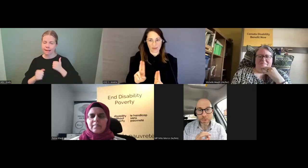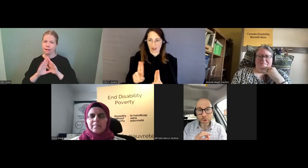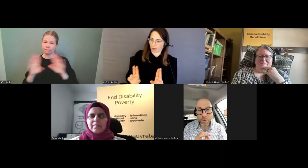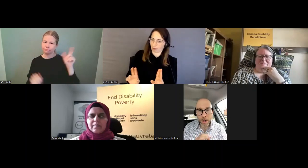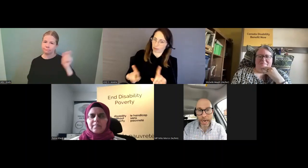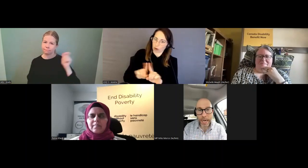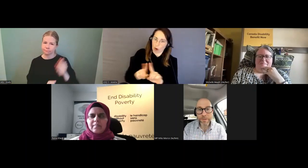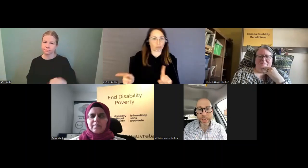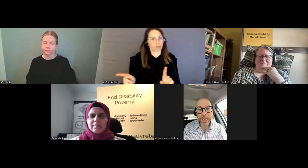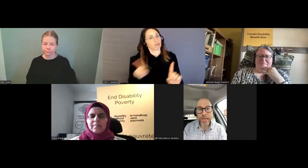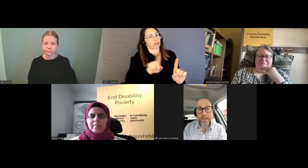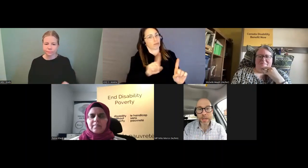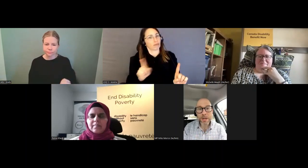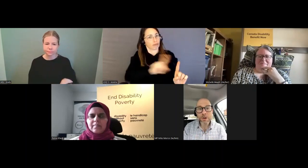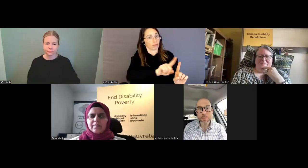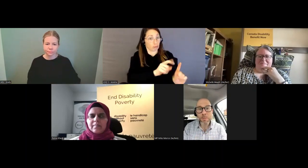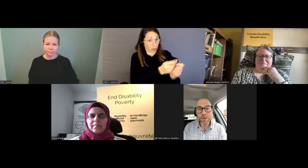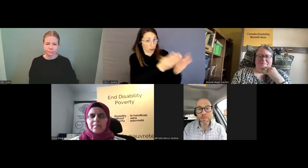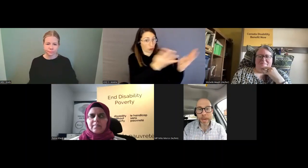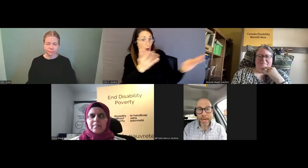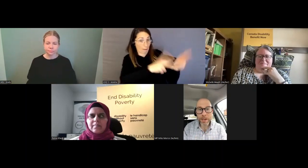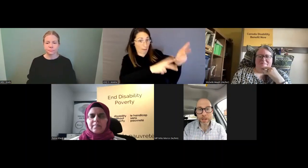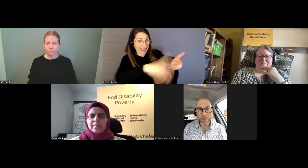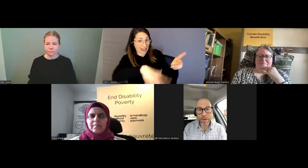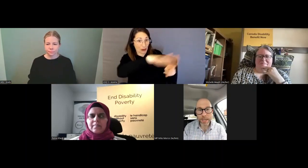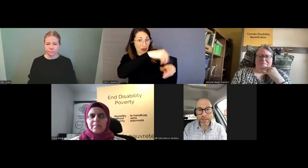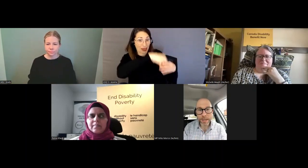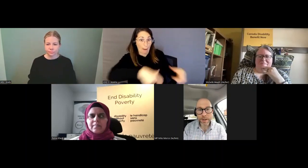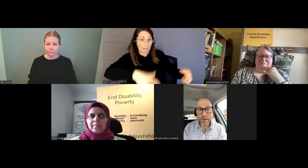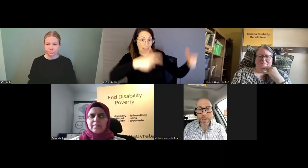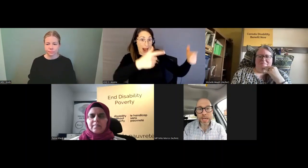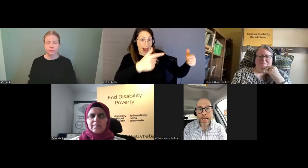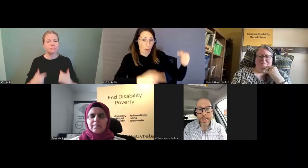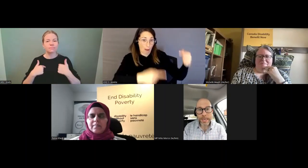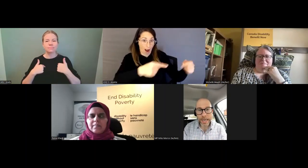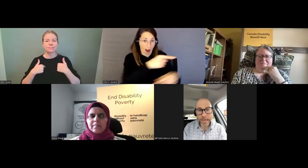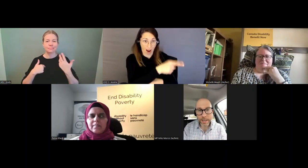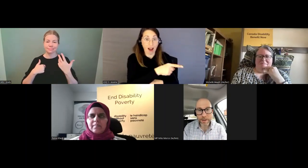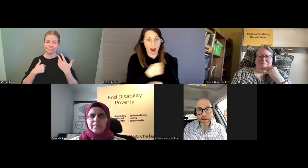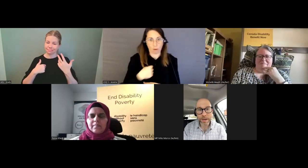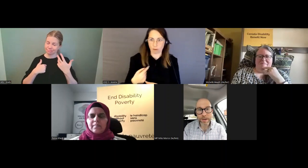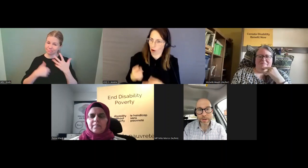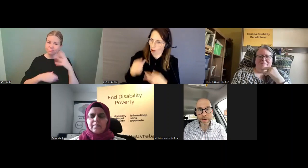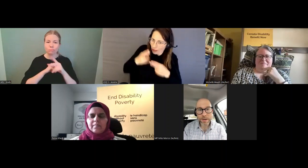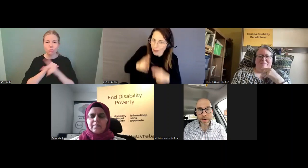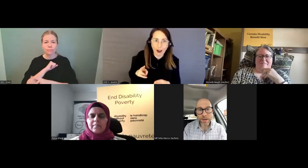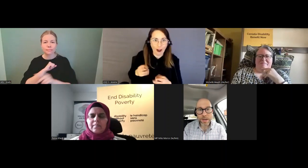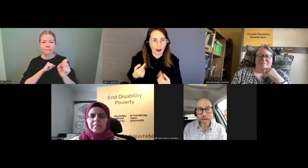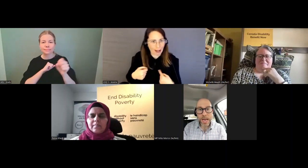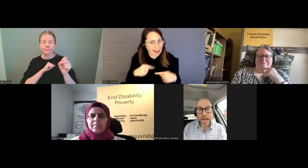ARE ADVOCATING TO MOVE PAST THE POLITICS AND TO GET THIS DONE.